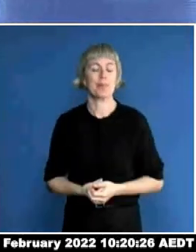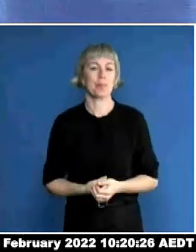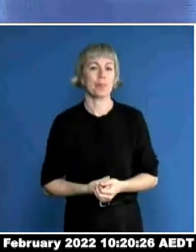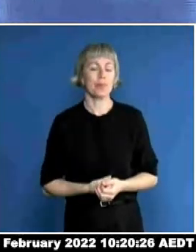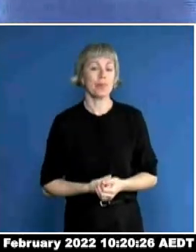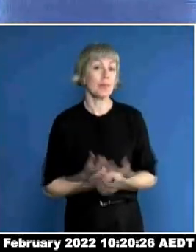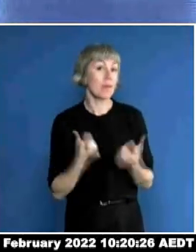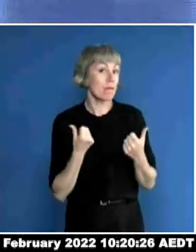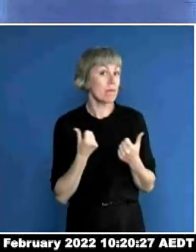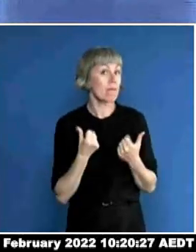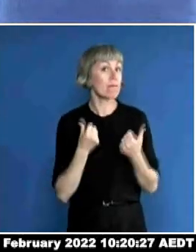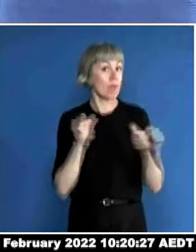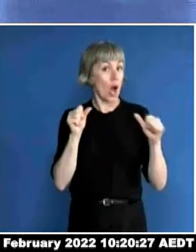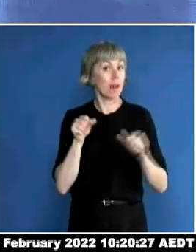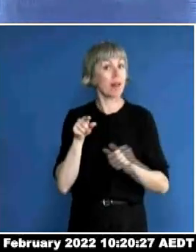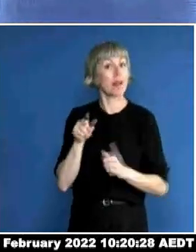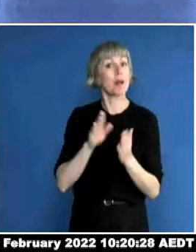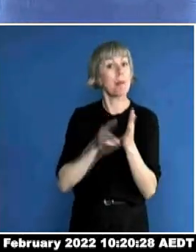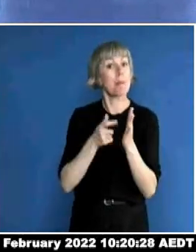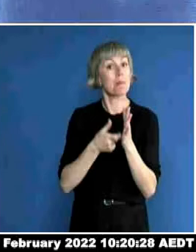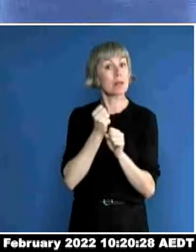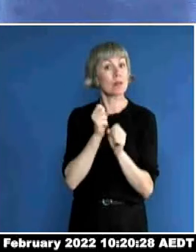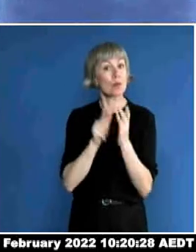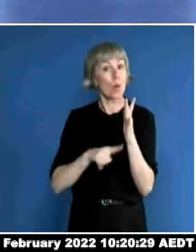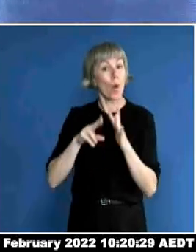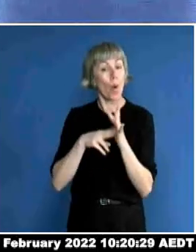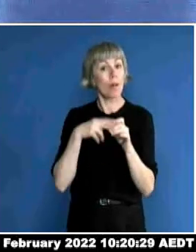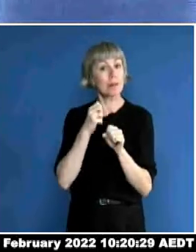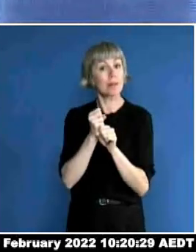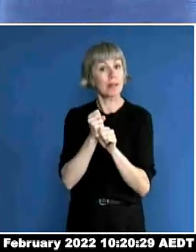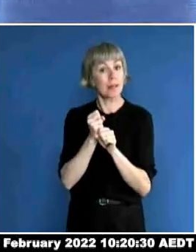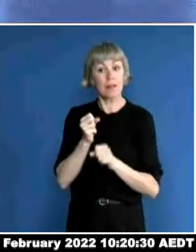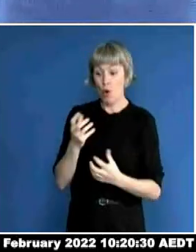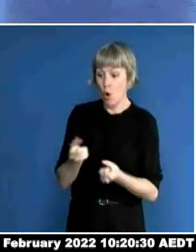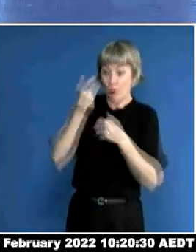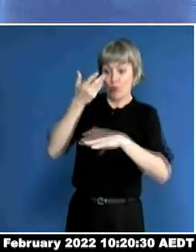independent of his DES provider. Mr Golding said this: